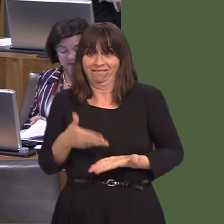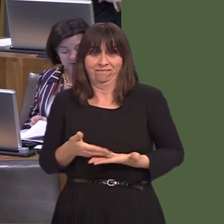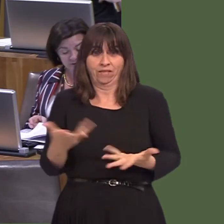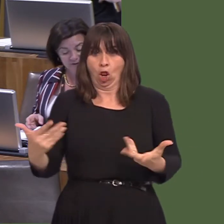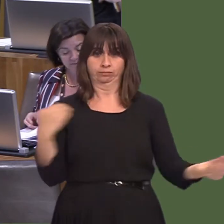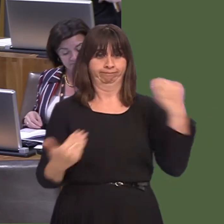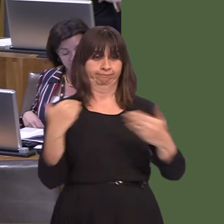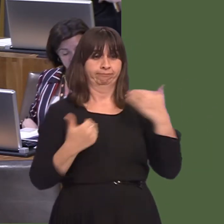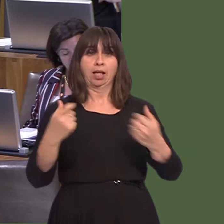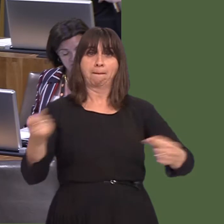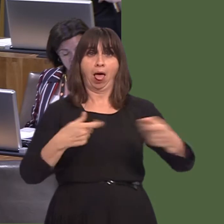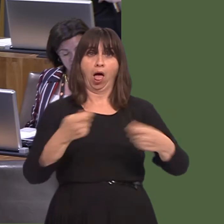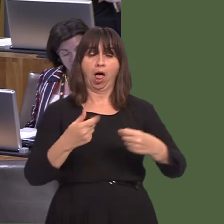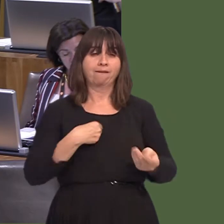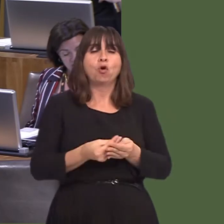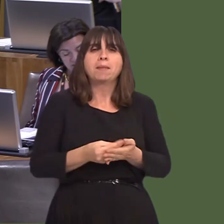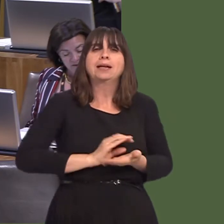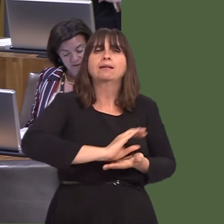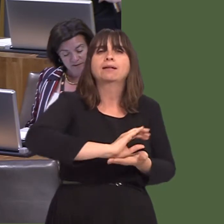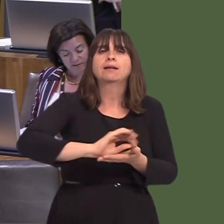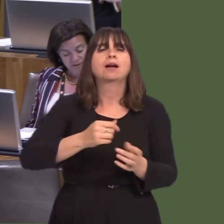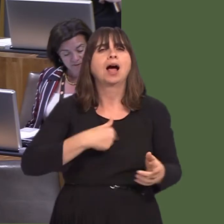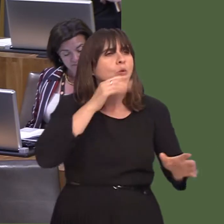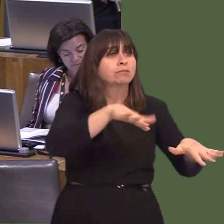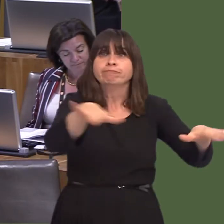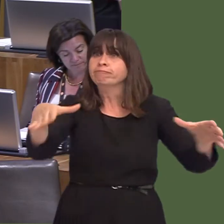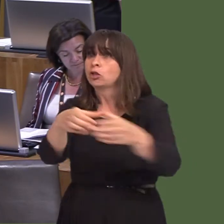of grant support. I'd encourage any organisation to engage with that process.